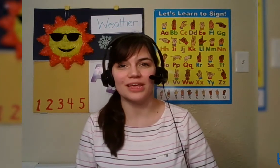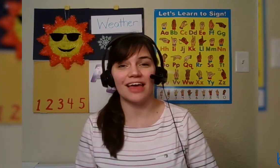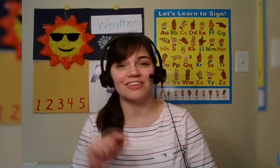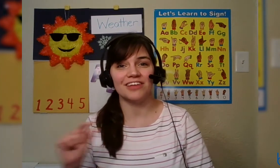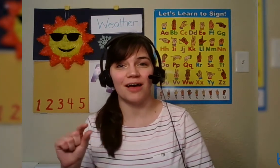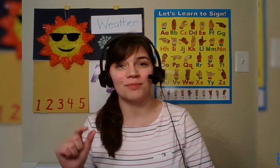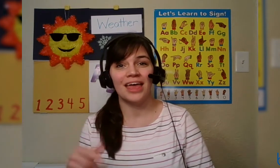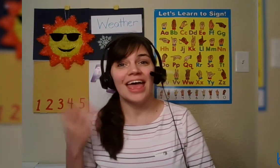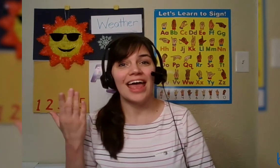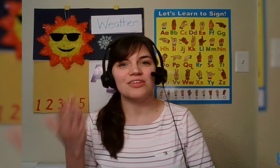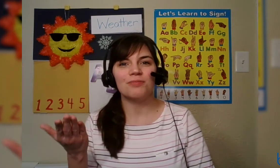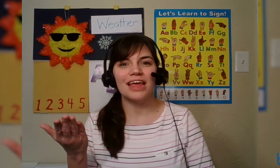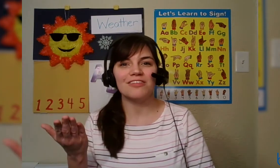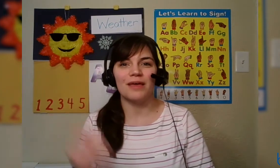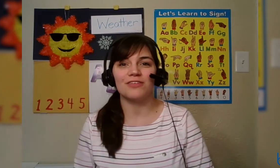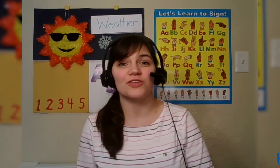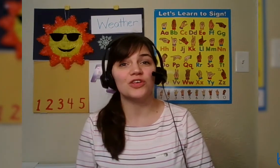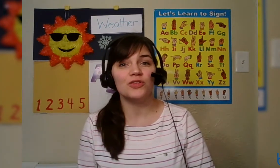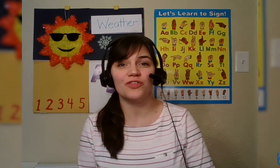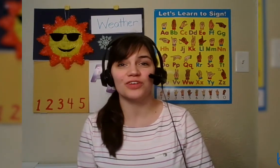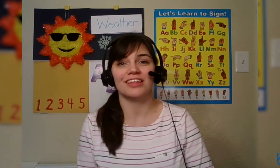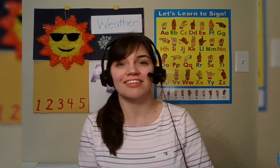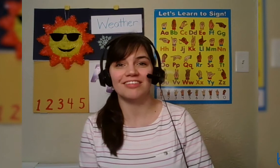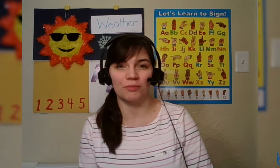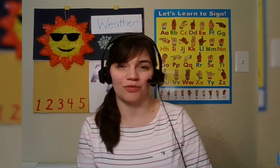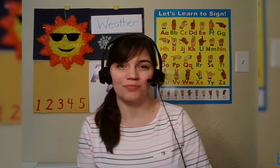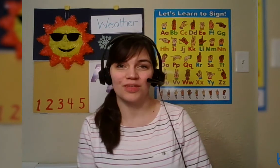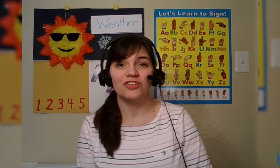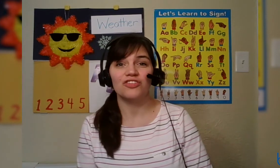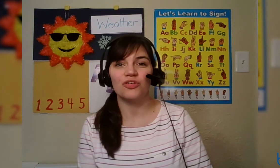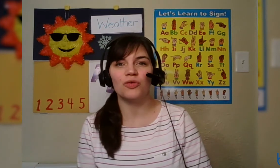week at the top and a blank space for you to fill in the symbol to show the